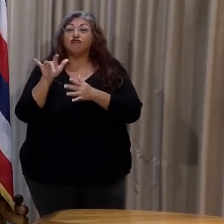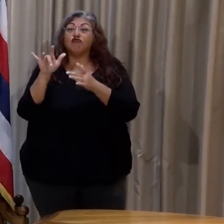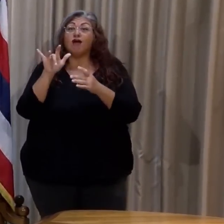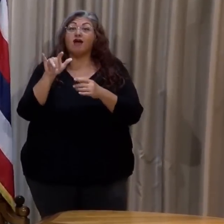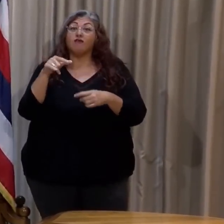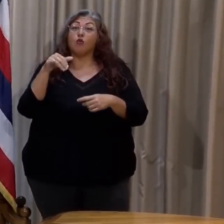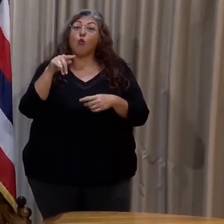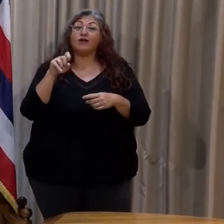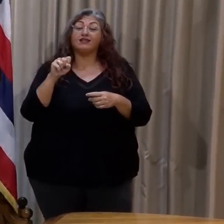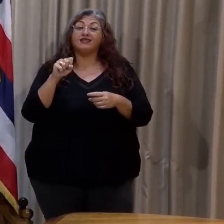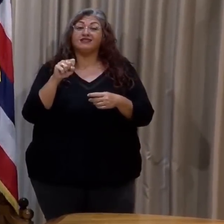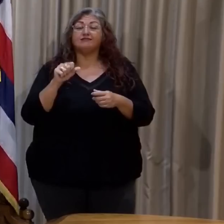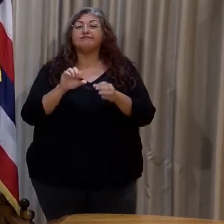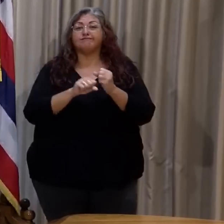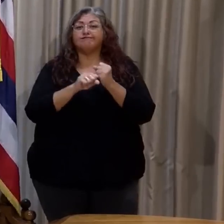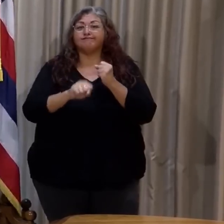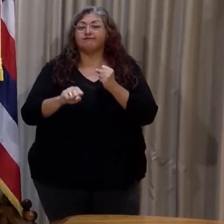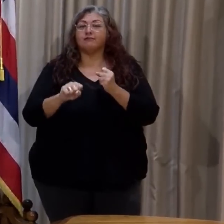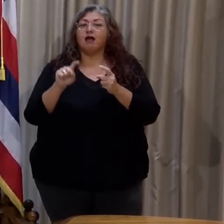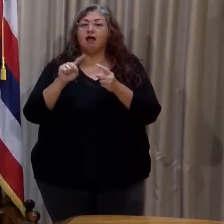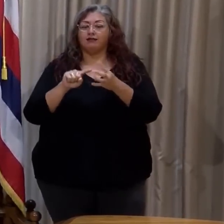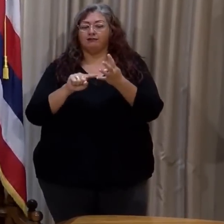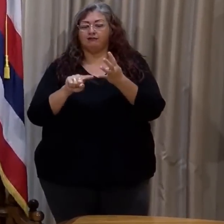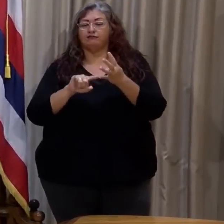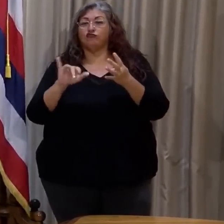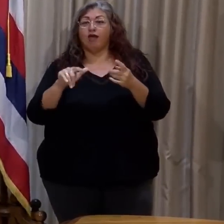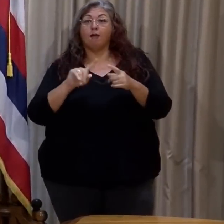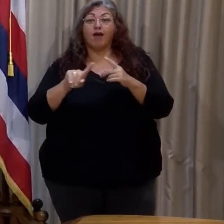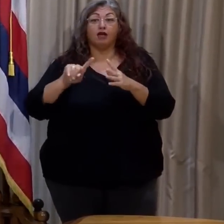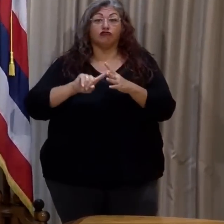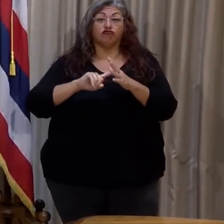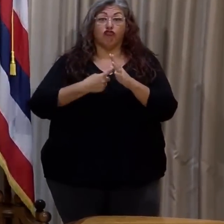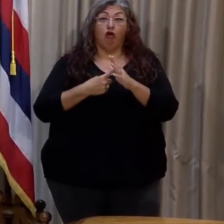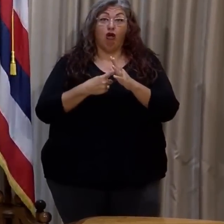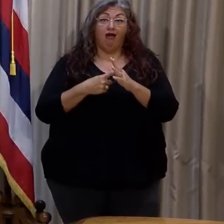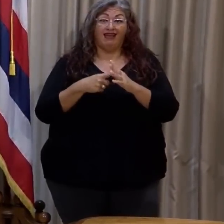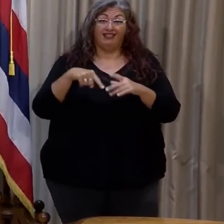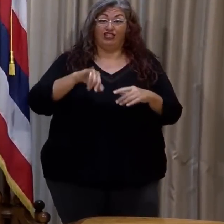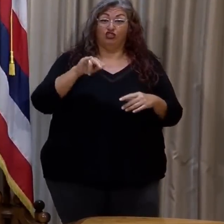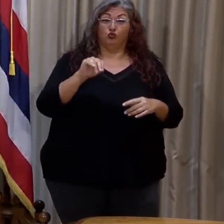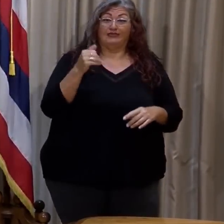THANK YOU, GOVERNOR. AS THE GOVERNOR SAID, THE TRAVEL QUARANTINE HAS BEEN EXTENDED